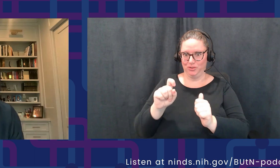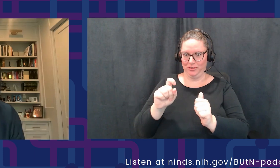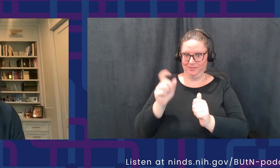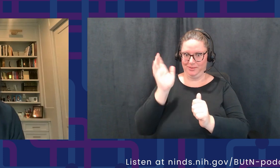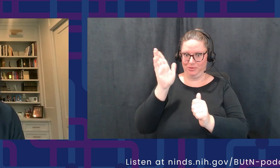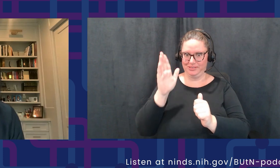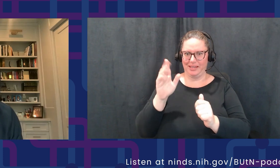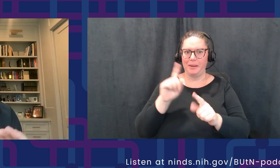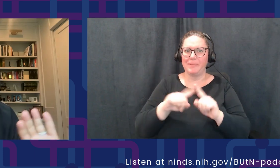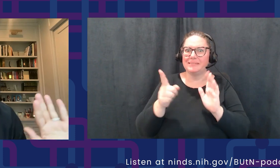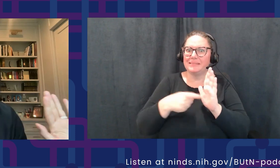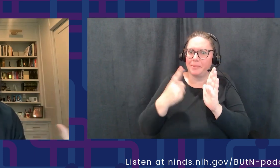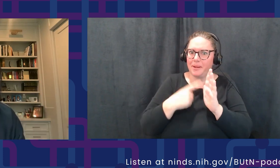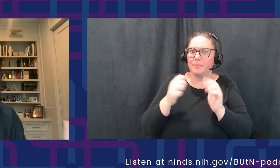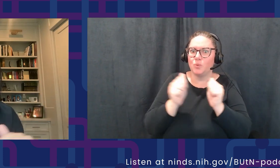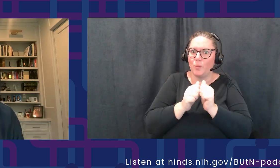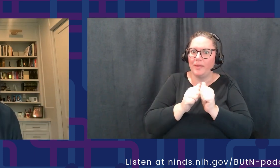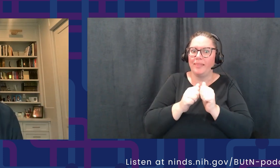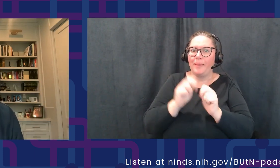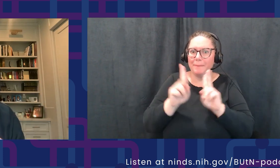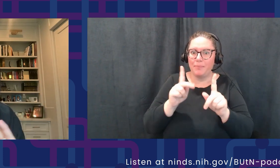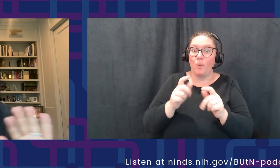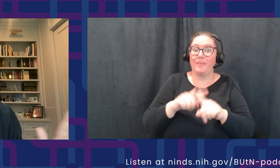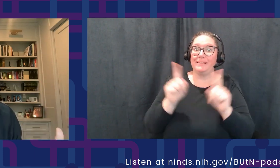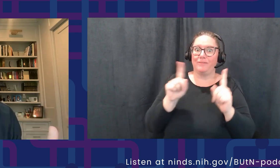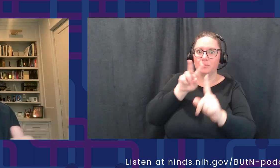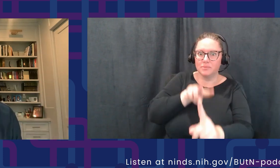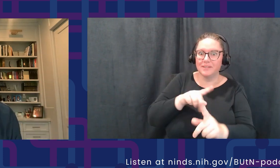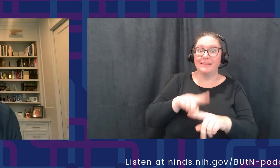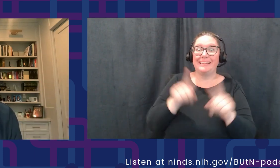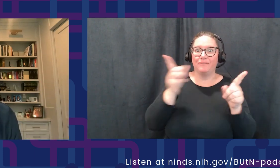But sometimes, somebody with fresh eyes coming from a totally different field